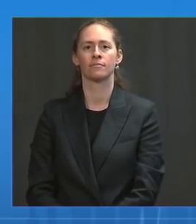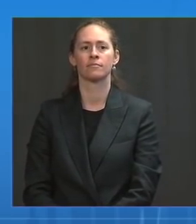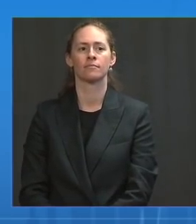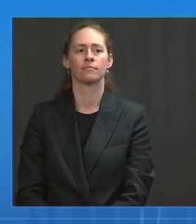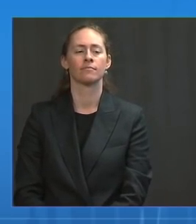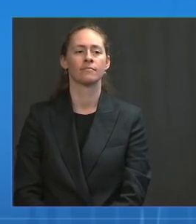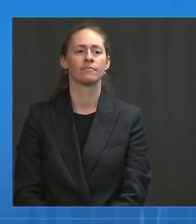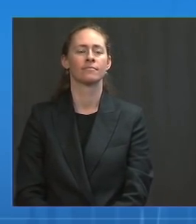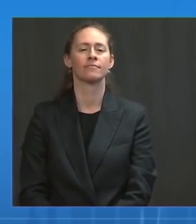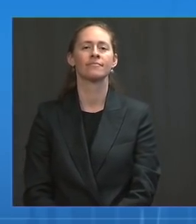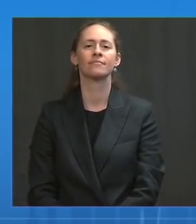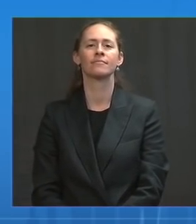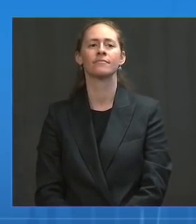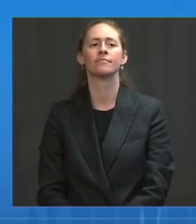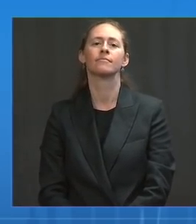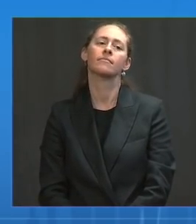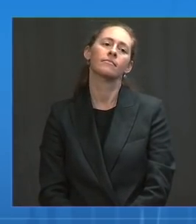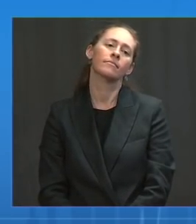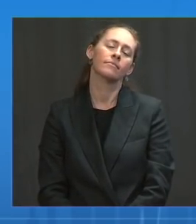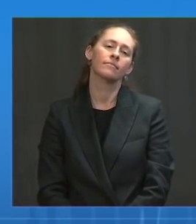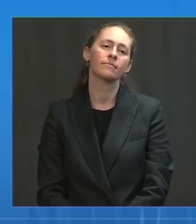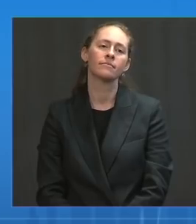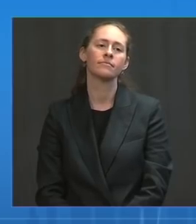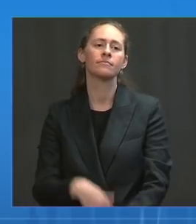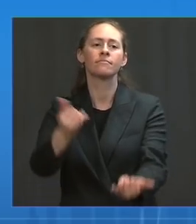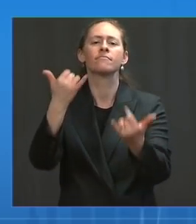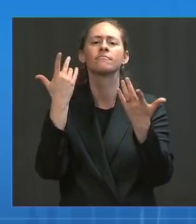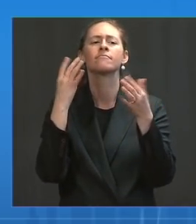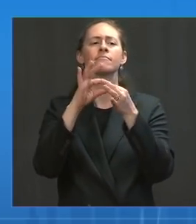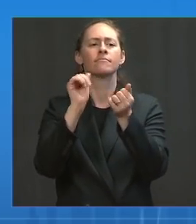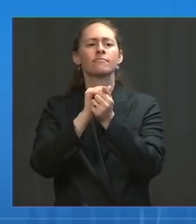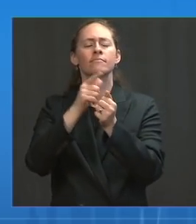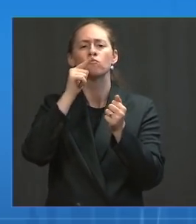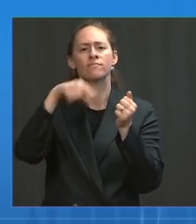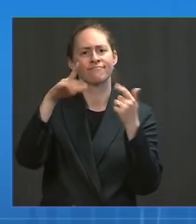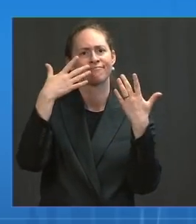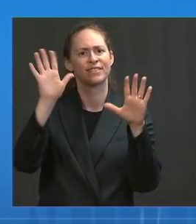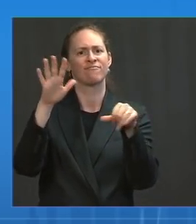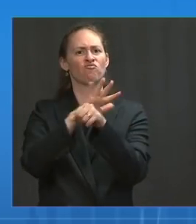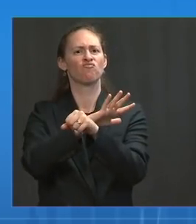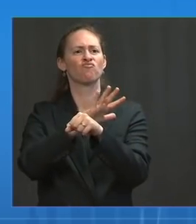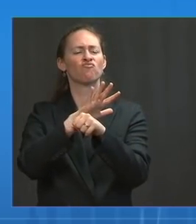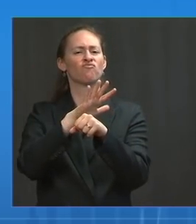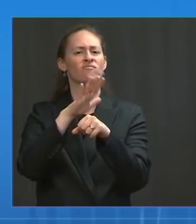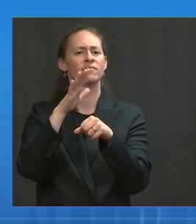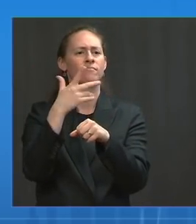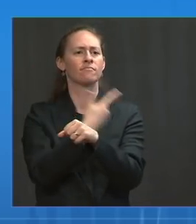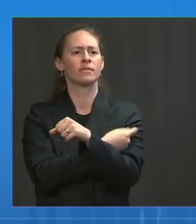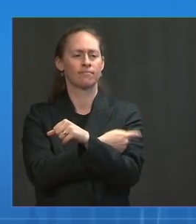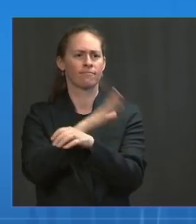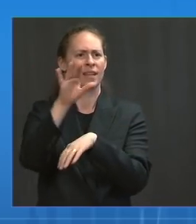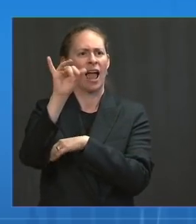Our current guidance for fully vaccinated people is that if you have symptoms that could suggest COVID-19